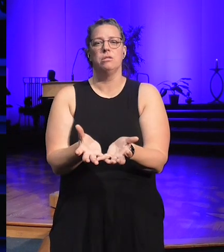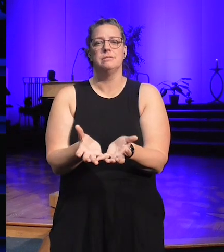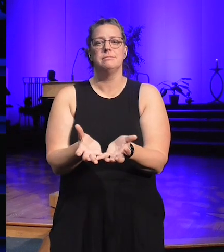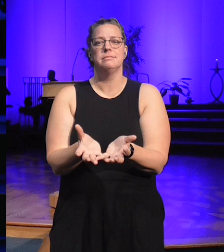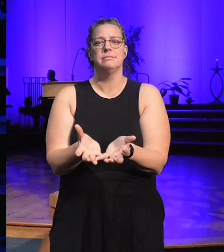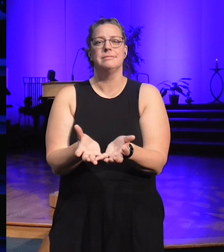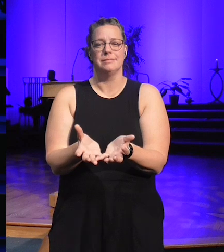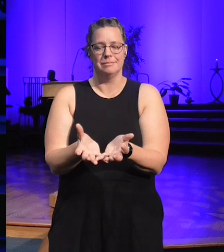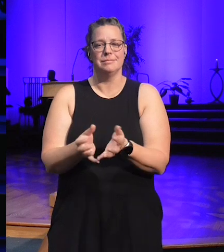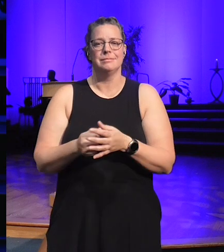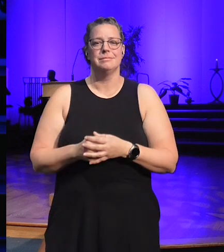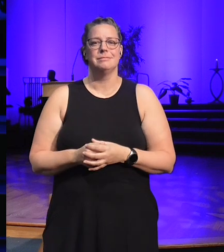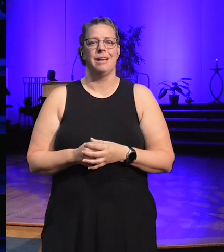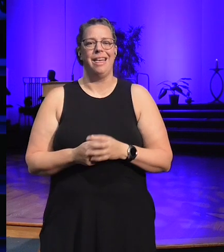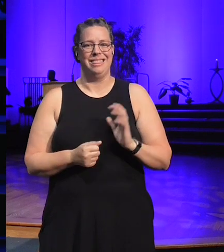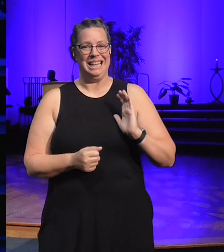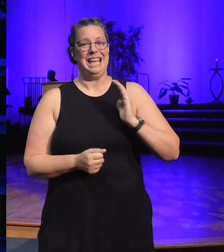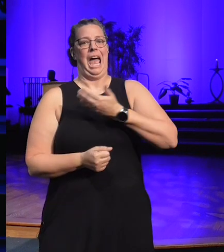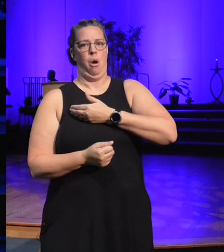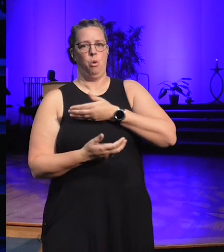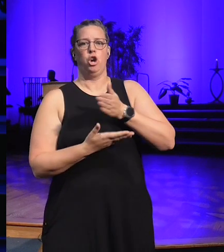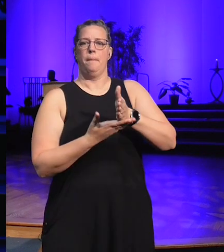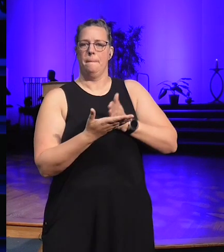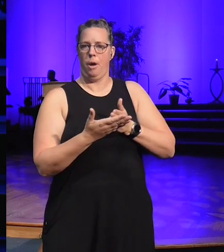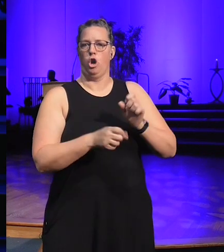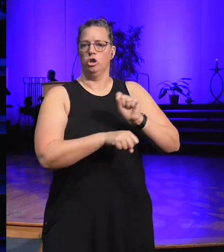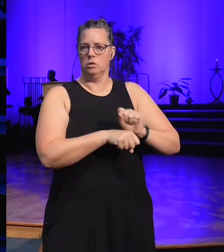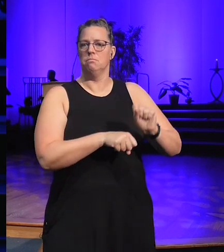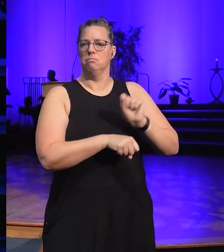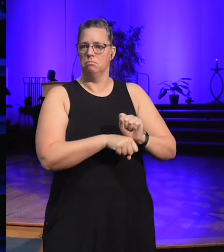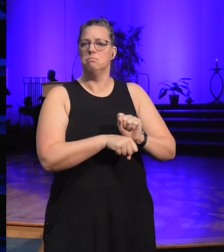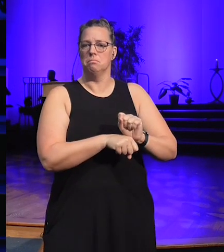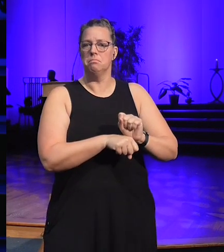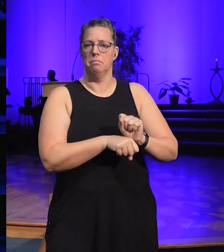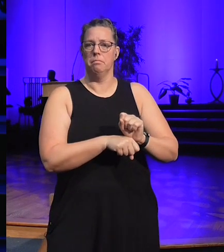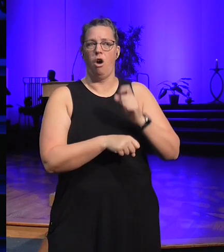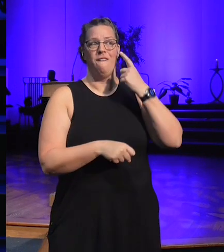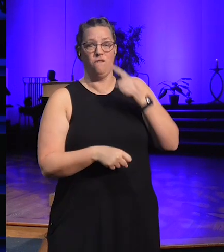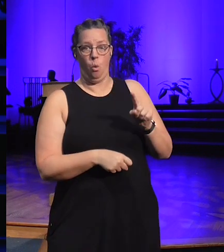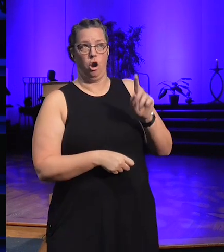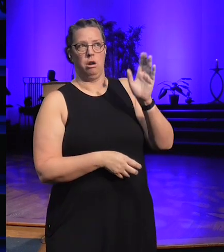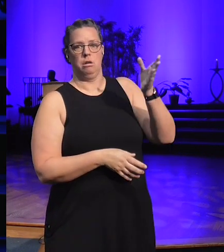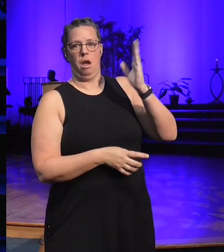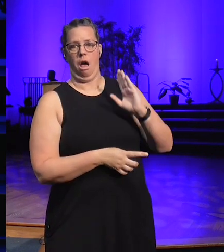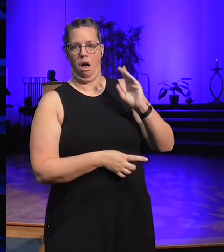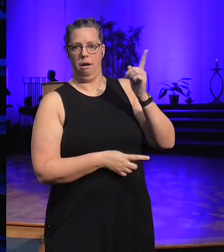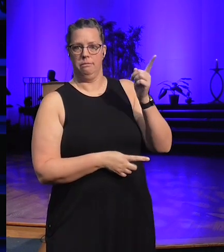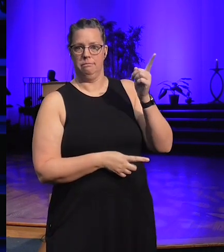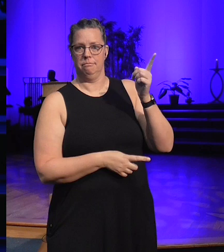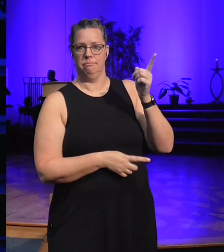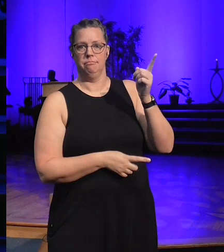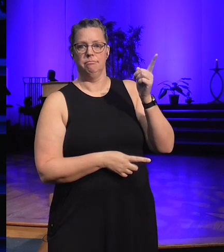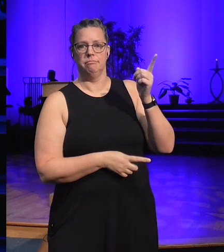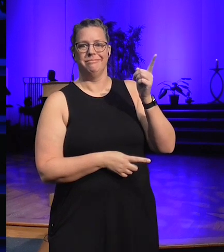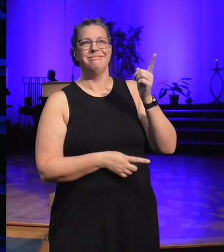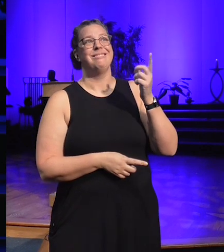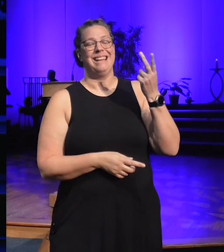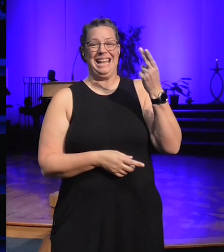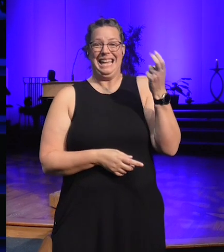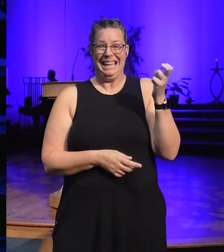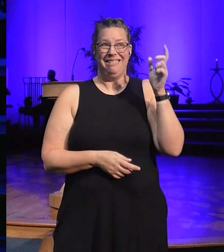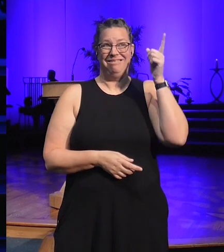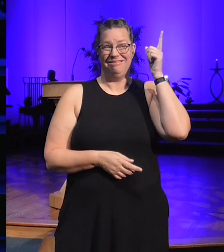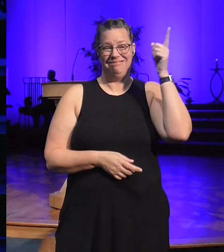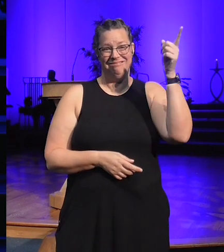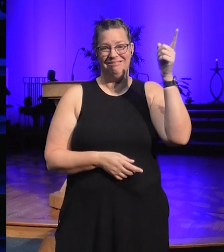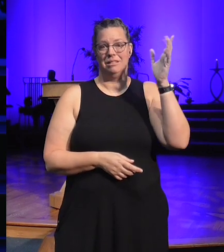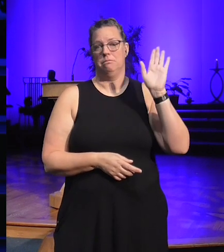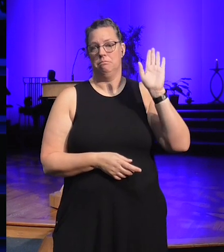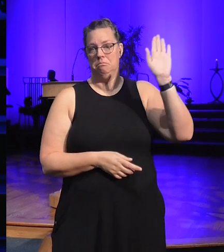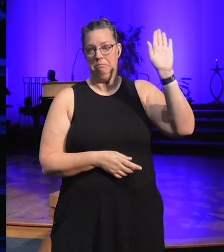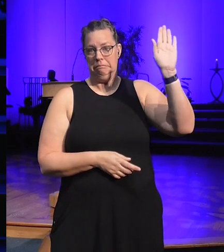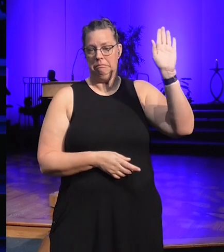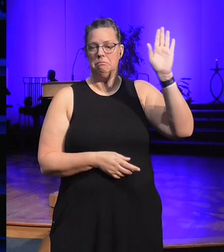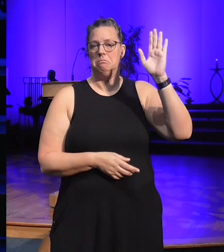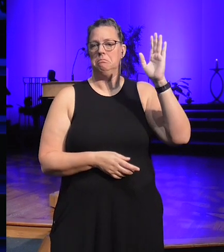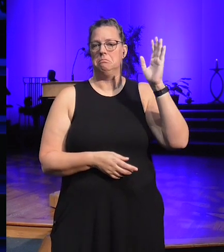that this is our part to do for God is in tune with our Consciousness as we are in tune with